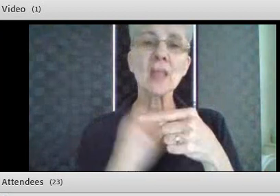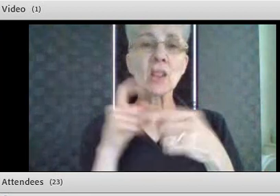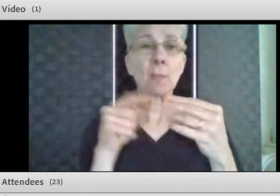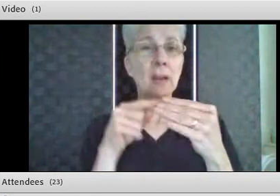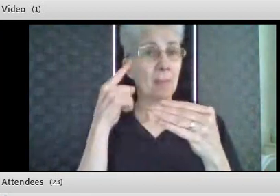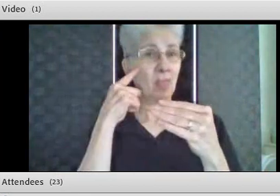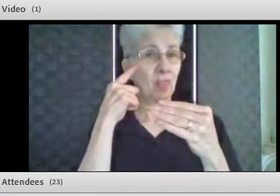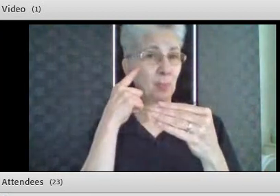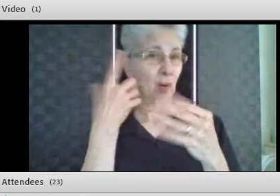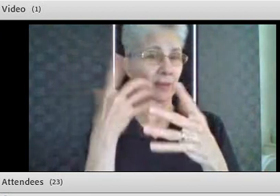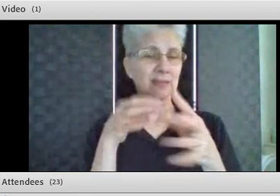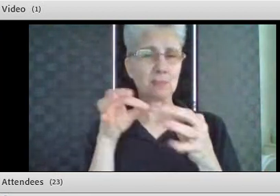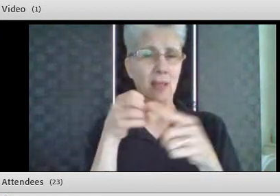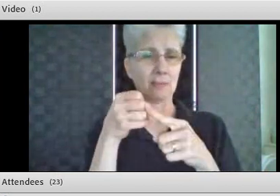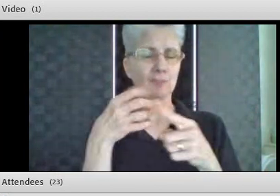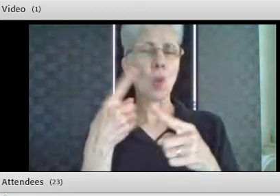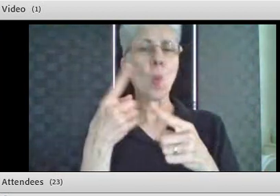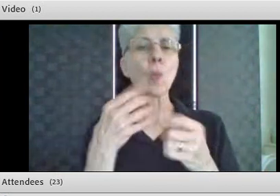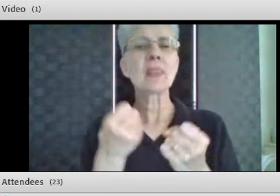One of the many, many reasons